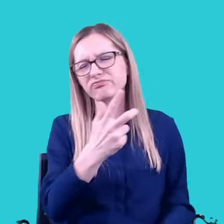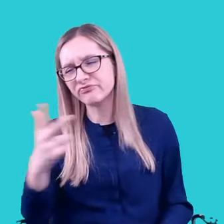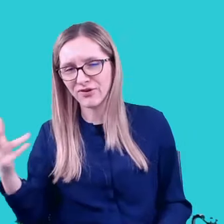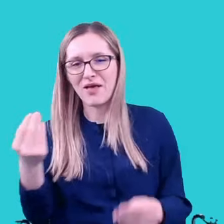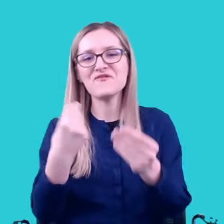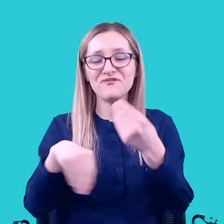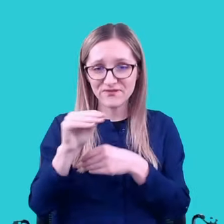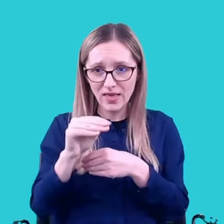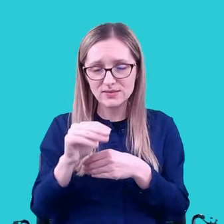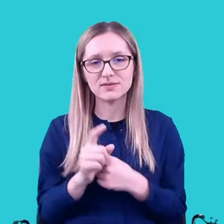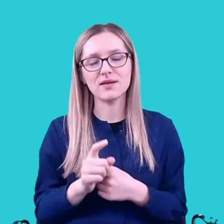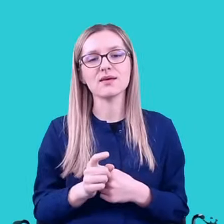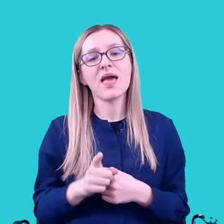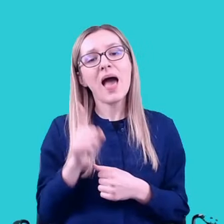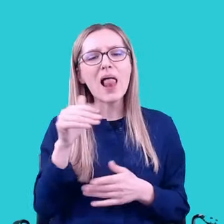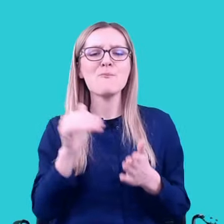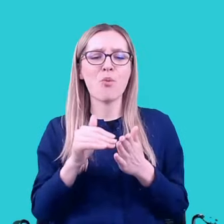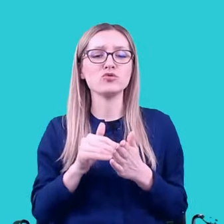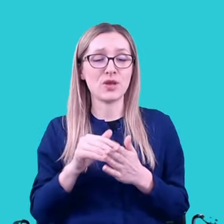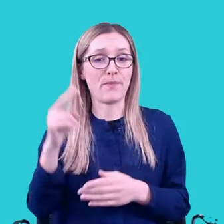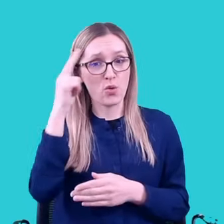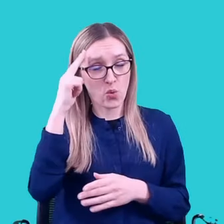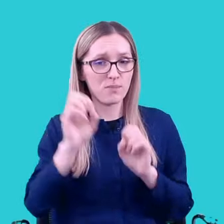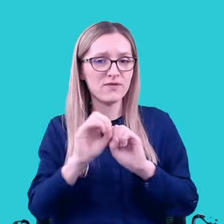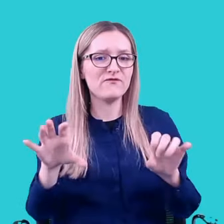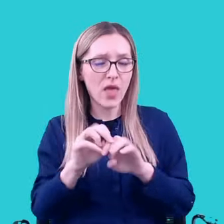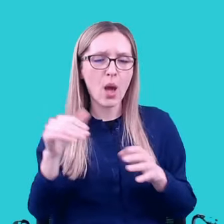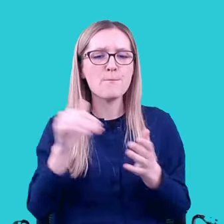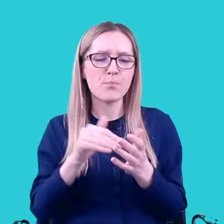but let's simply say there are 2 electrodes,